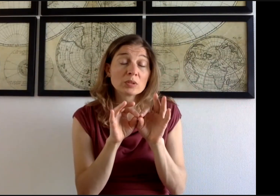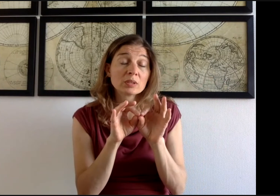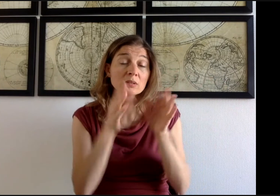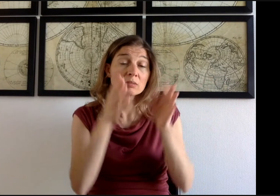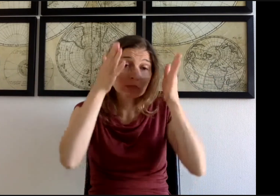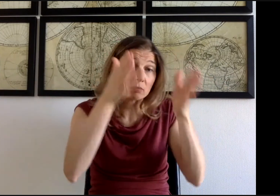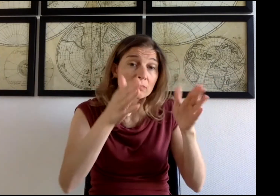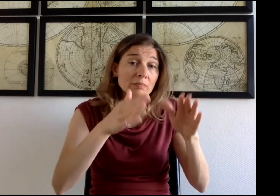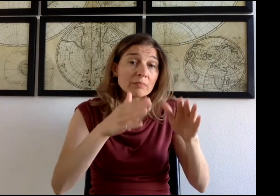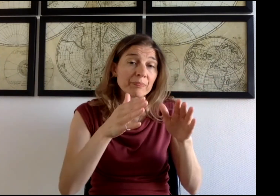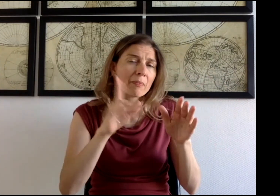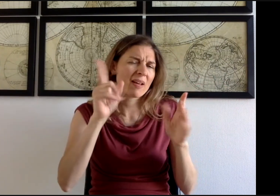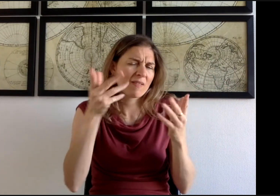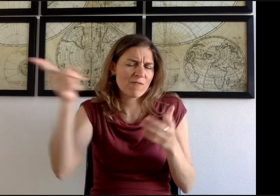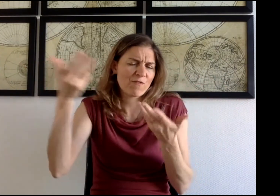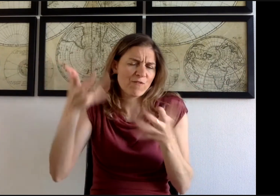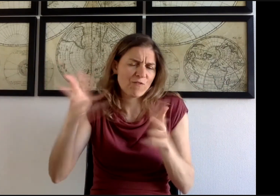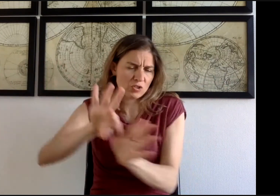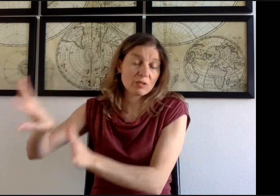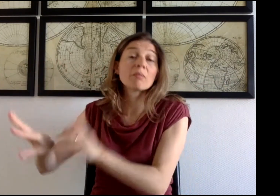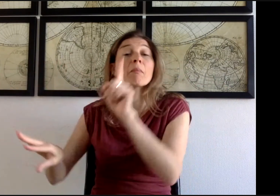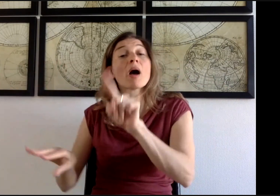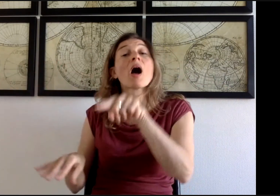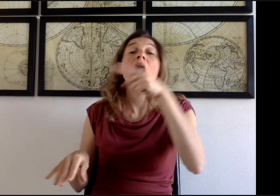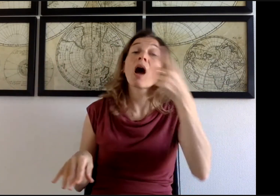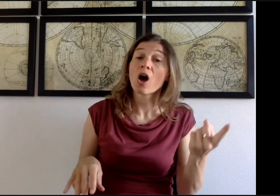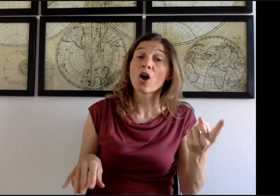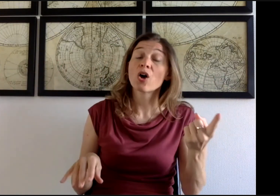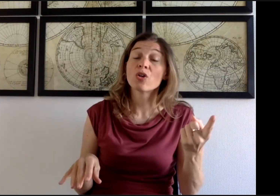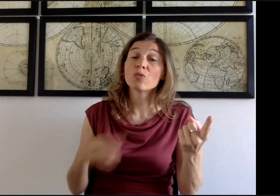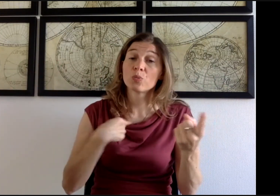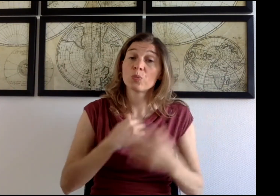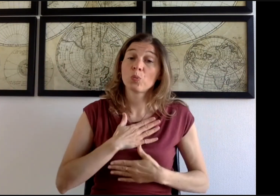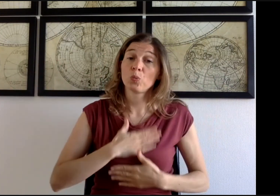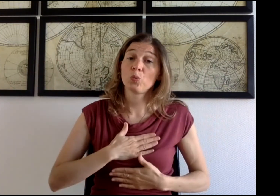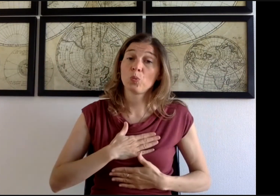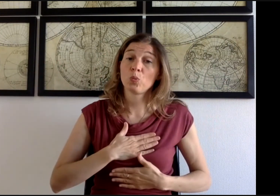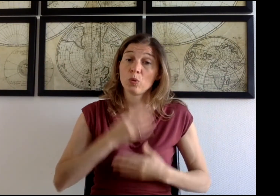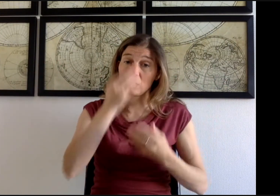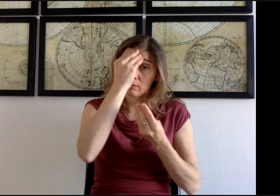And other topic, what I'll call now is access to hearing gap